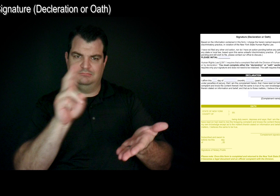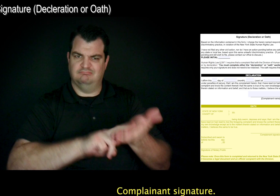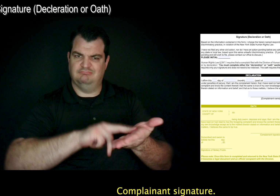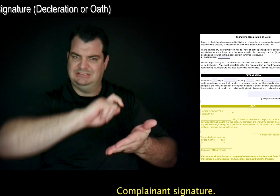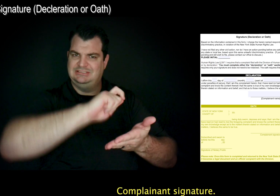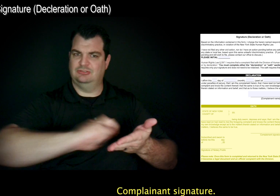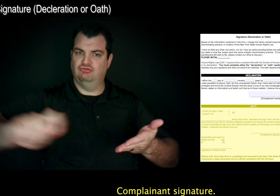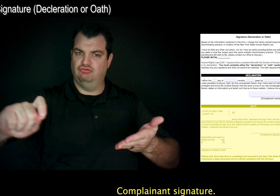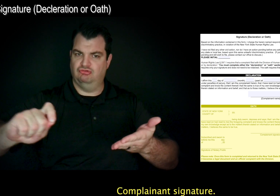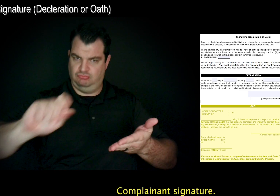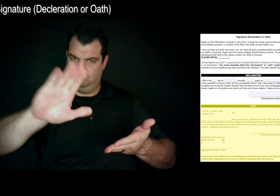Complainant signature.